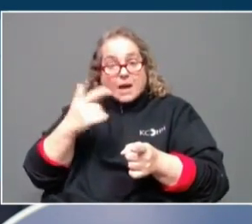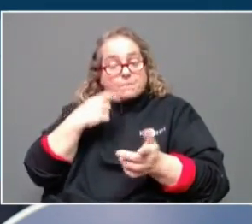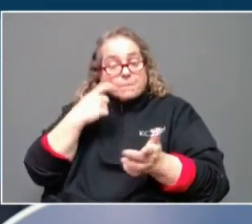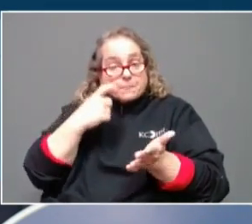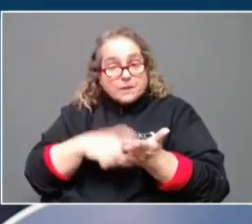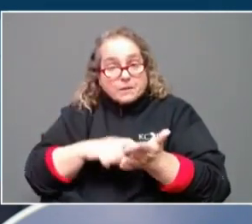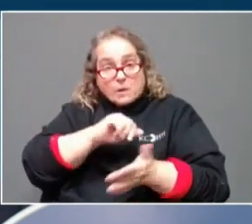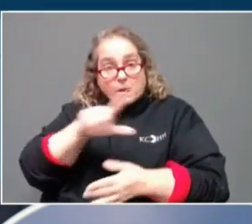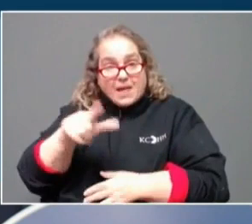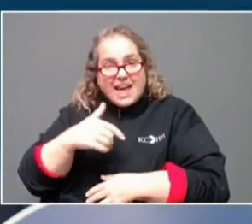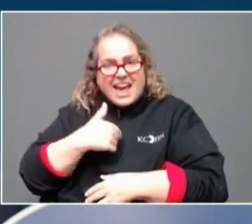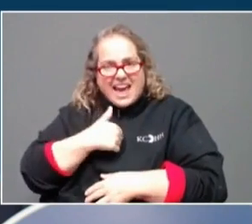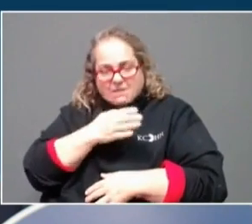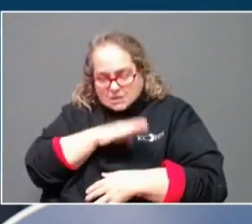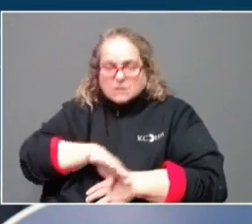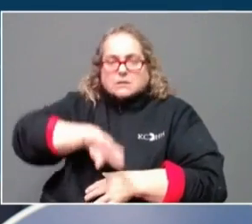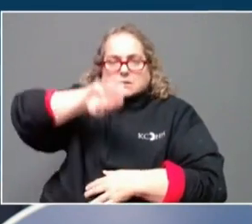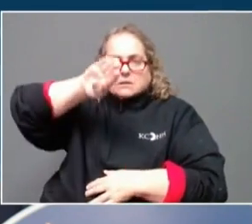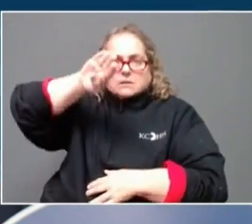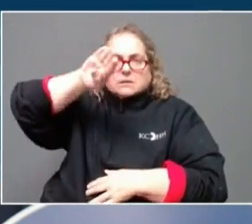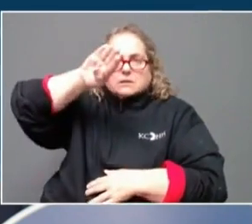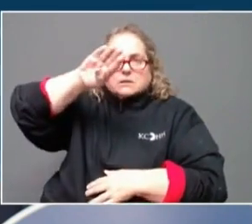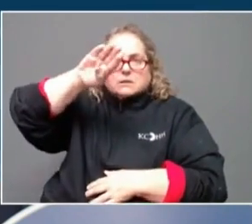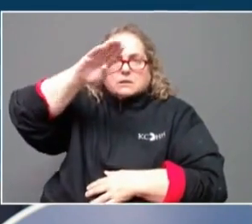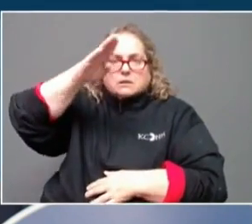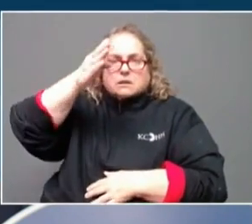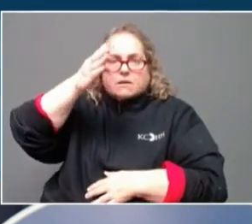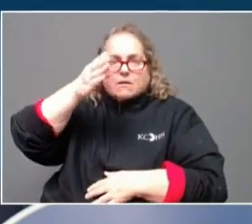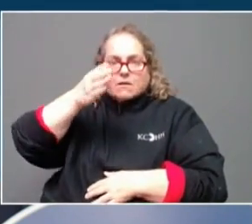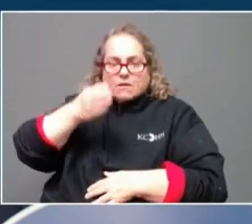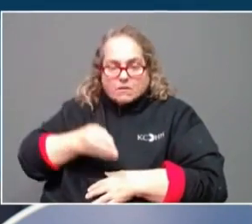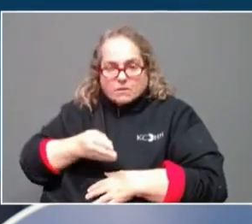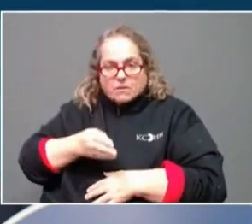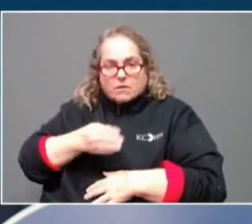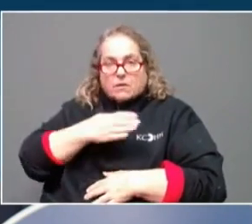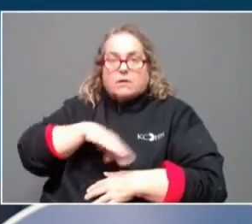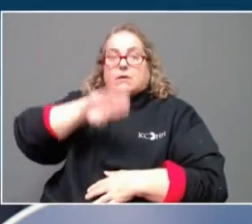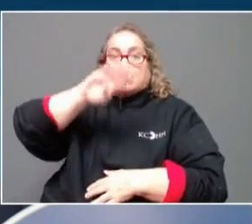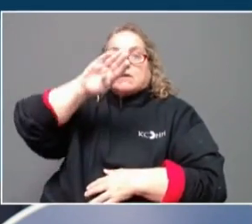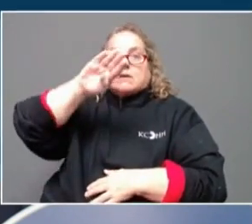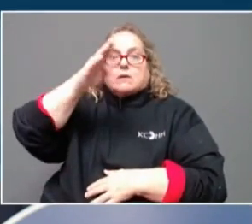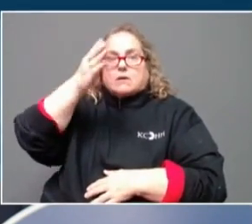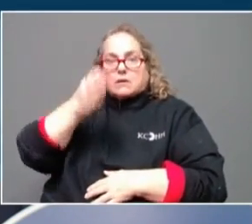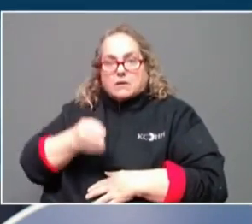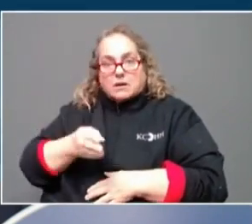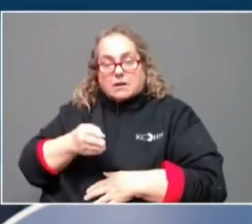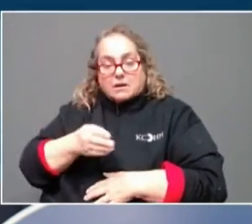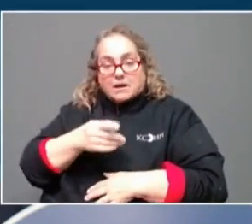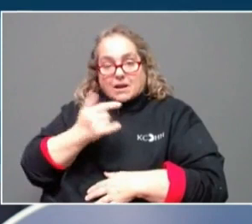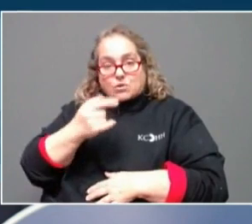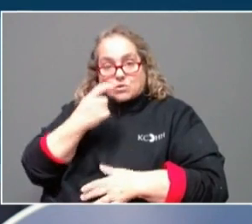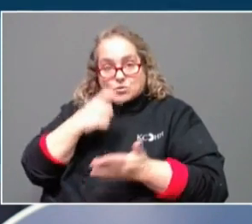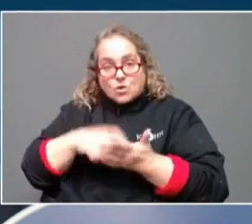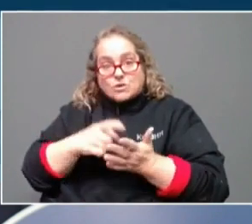jackknife type pattern. It goes up real fast and it comes down real fast and they've been coming down once they start the descent. They keep on going